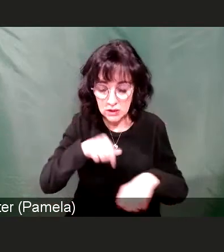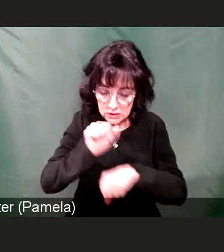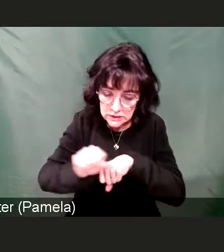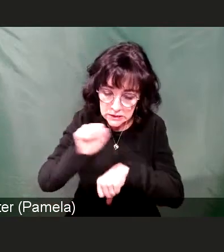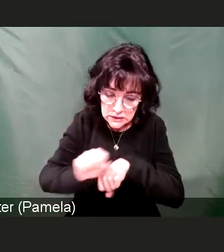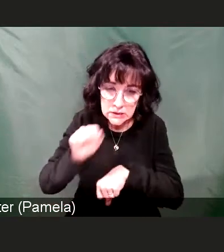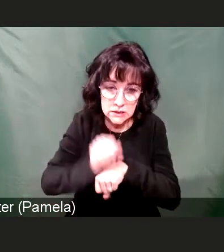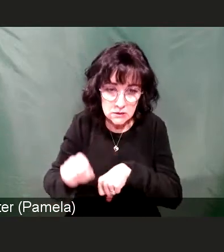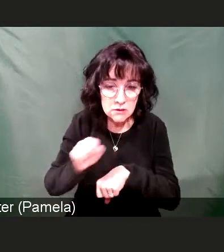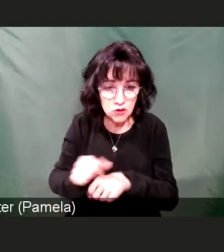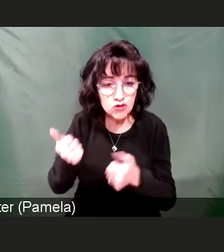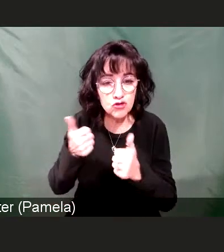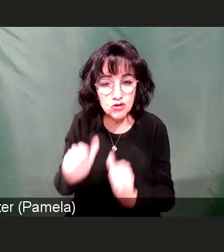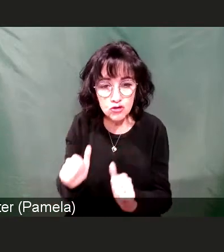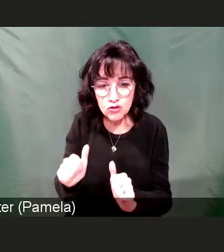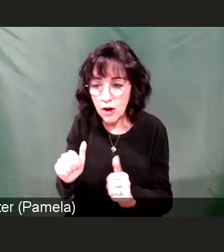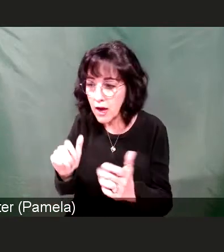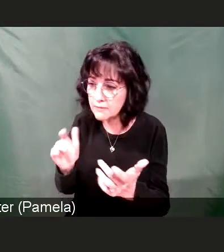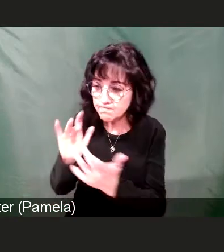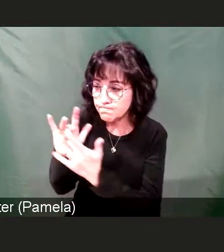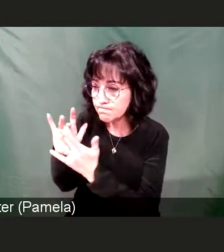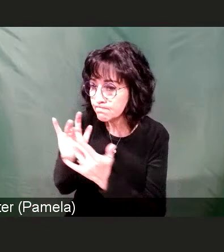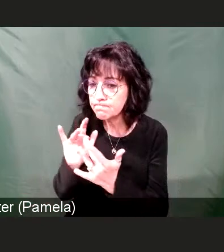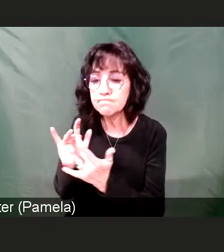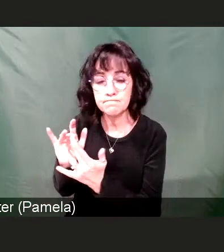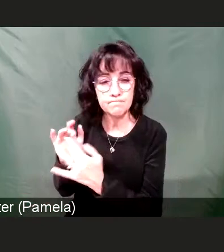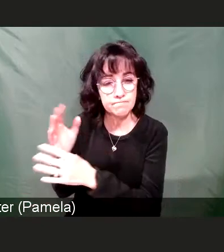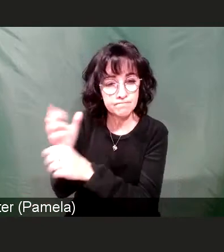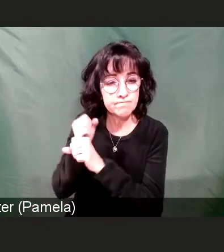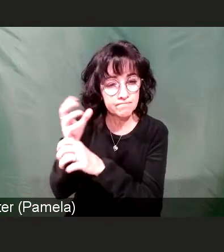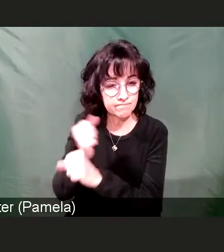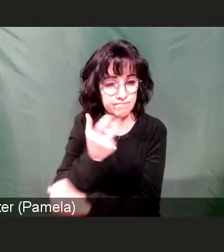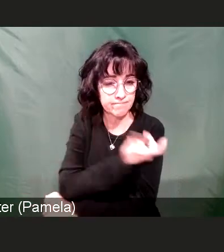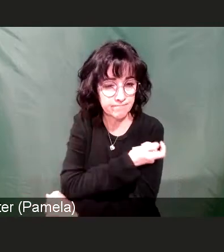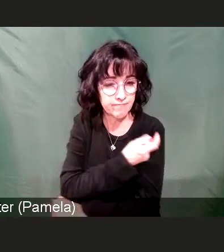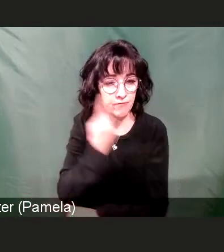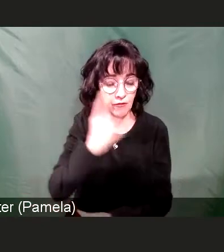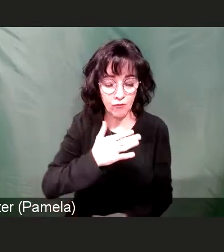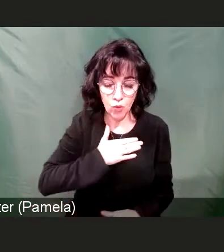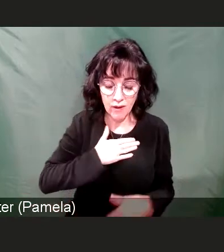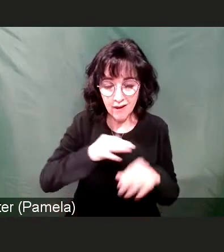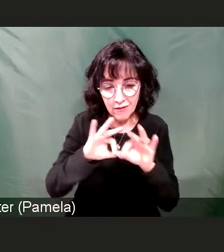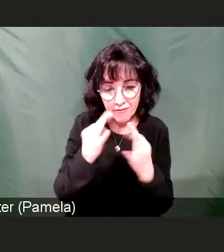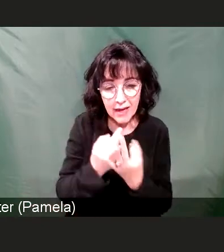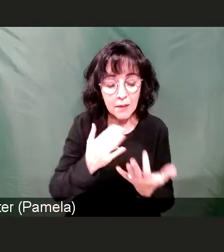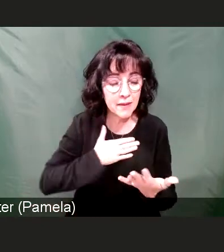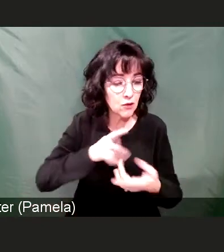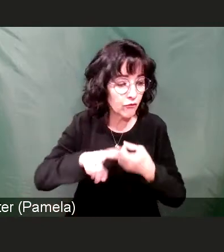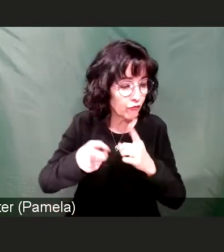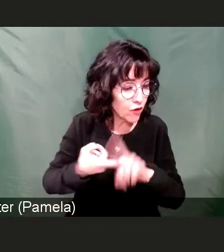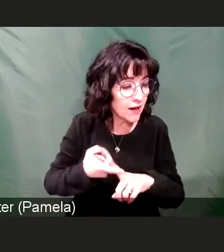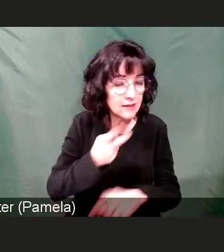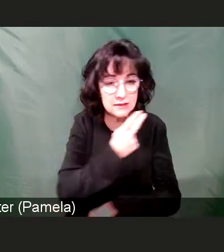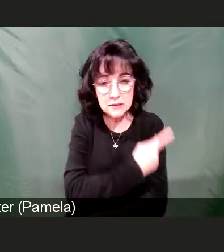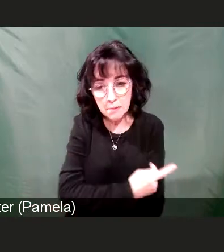for all of us, for our family, our friends, our neighbors, our patients, everyone that we can get vaccine